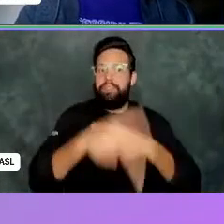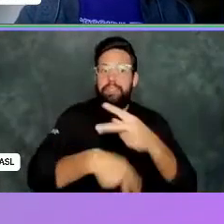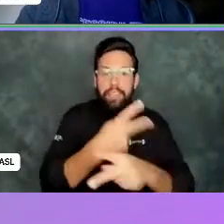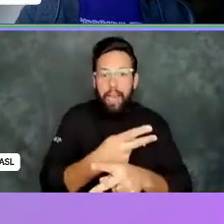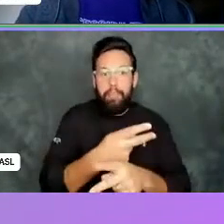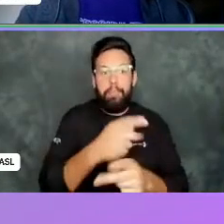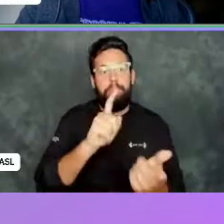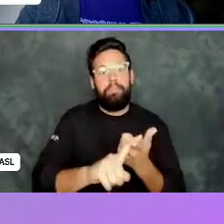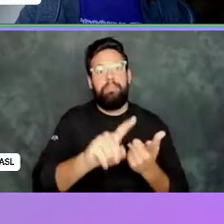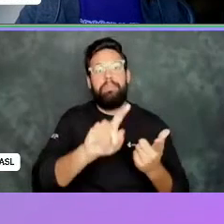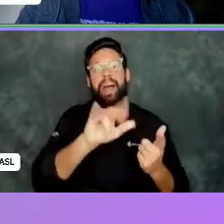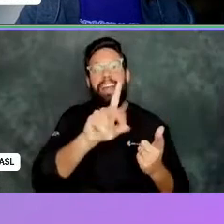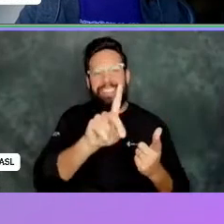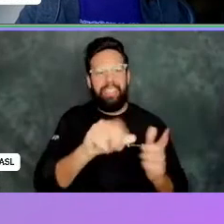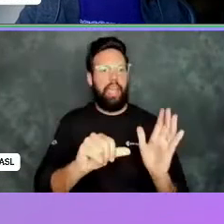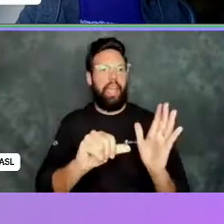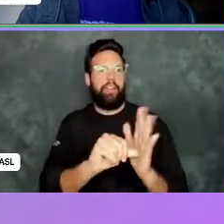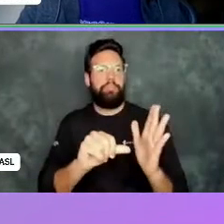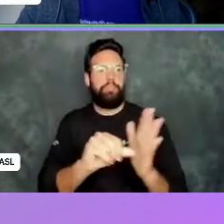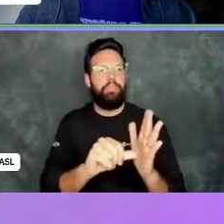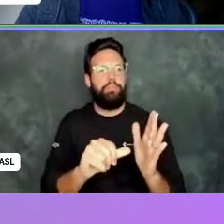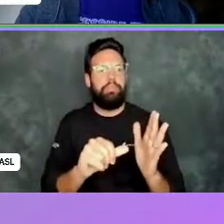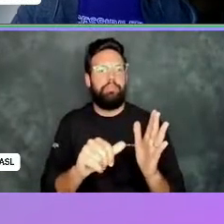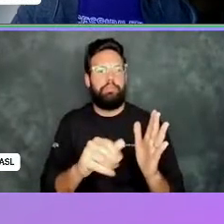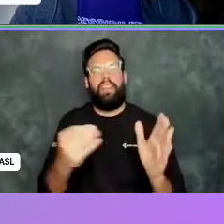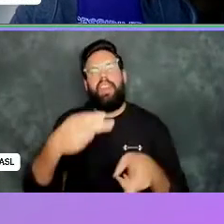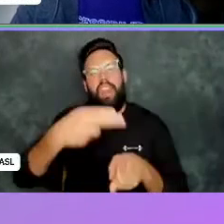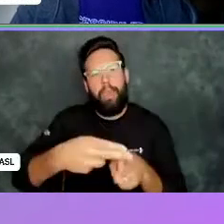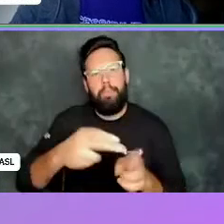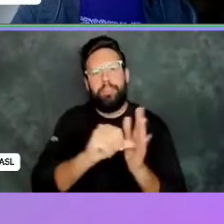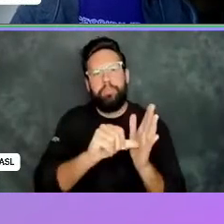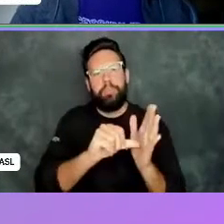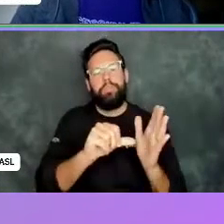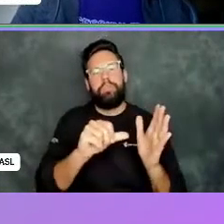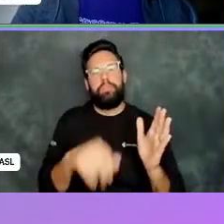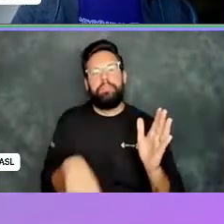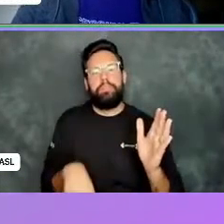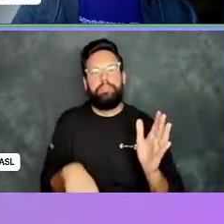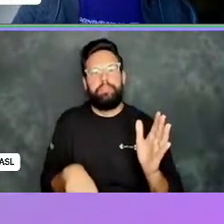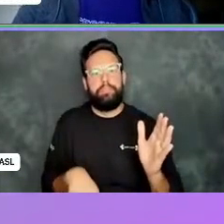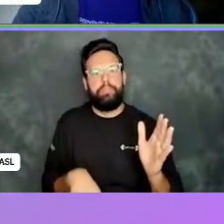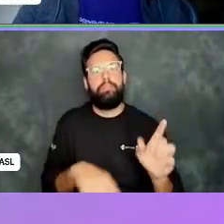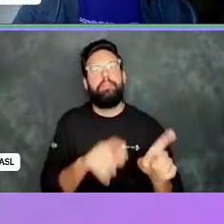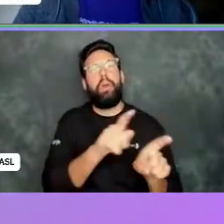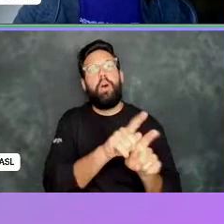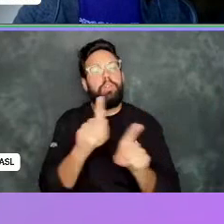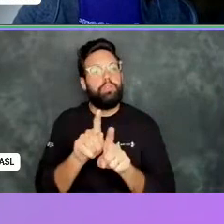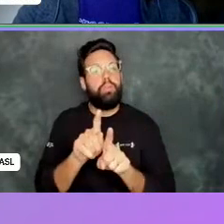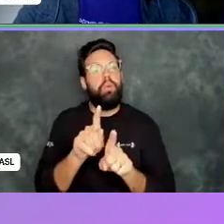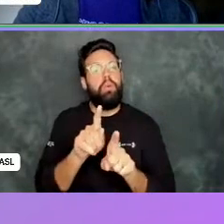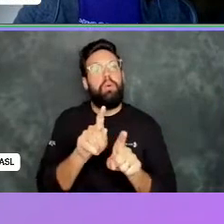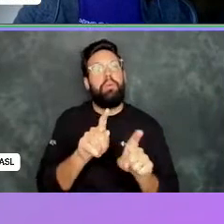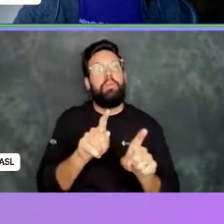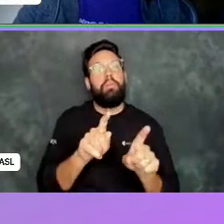your input elements in your form has a defined type, an ID attribute, name attribute, and